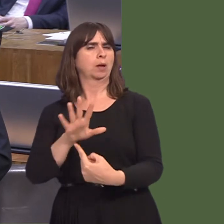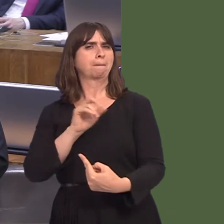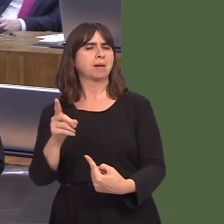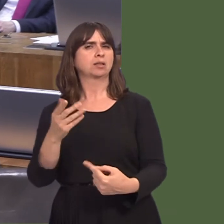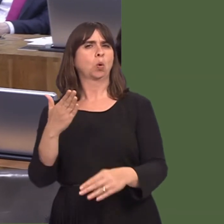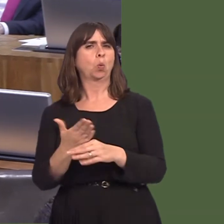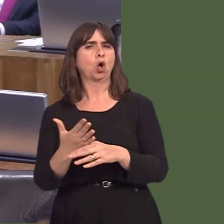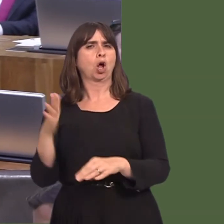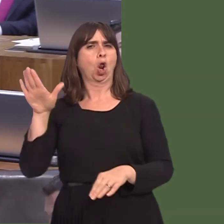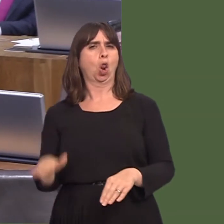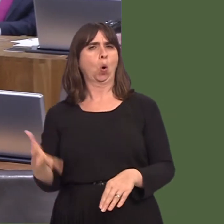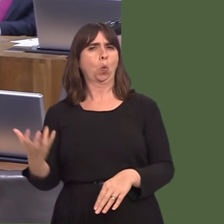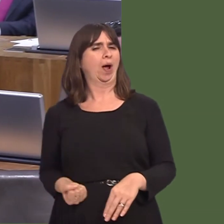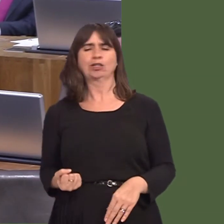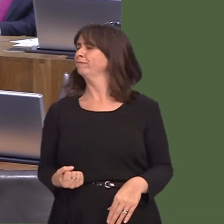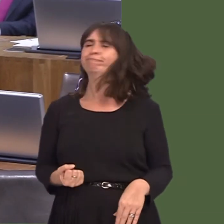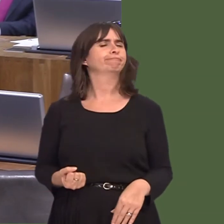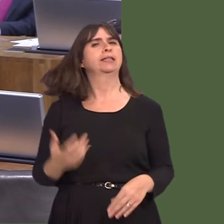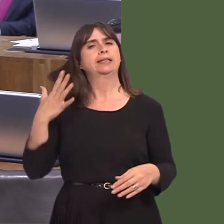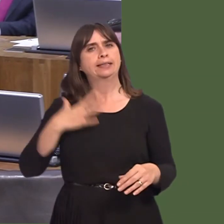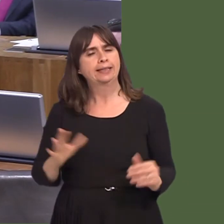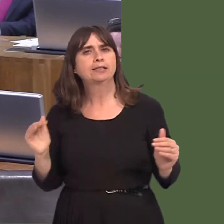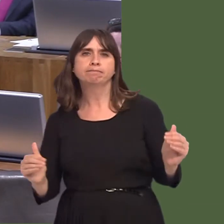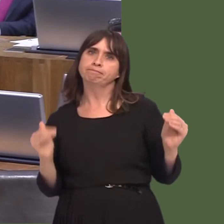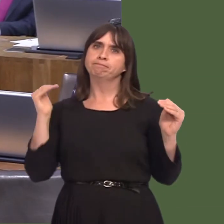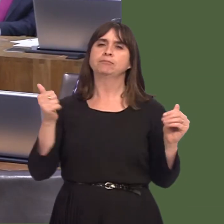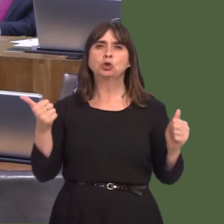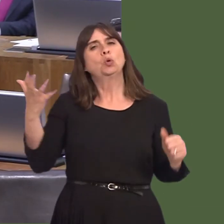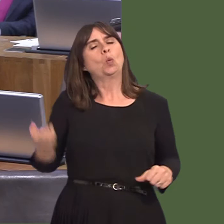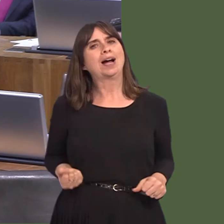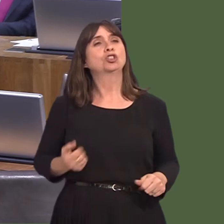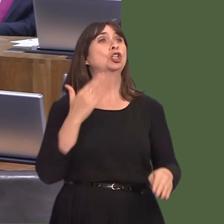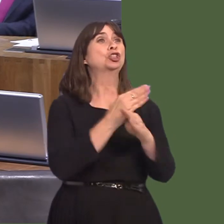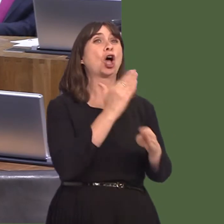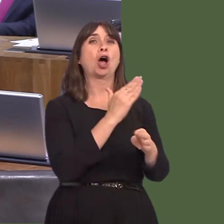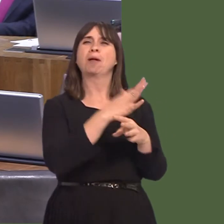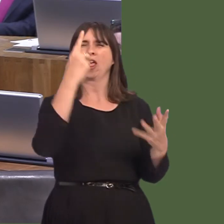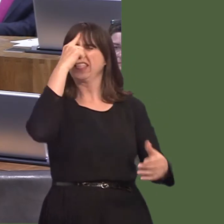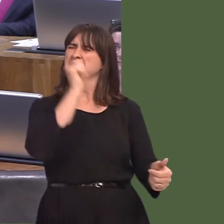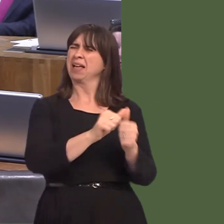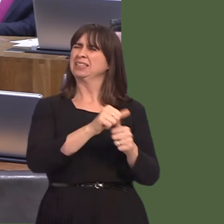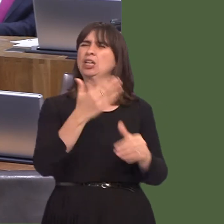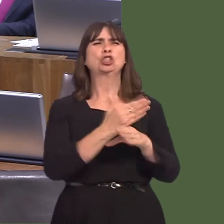is crucial. We have always saidó. We used to say to people, 'If you get a job, you'll be better off', yet why is it that